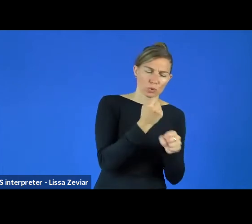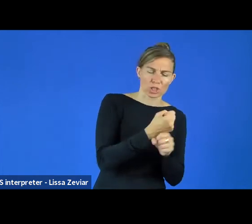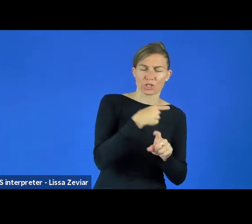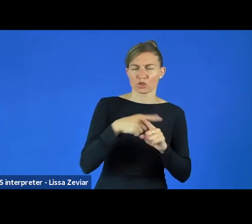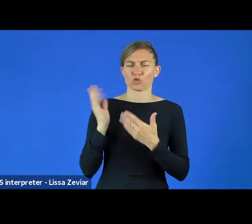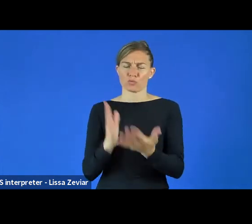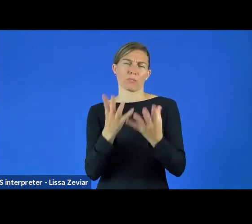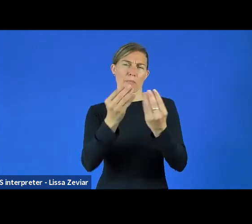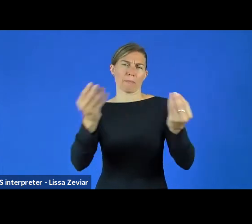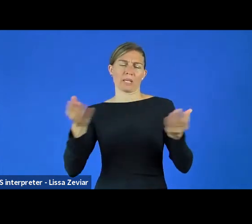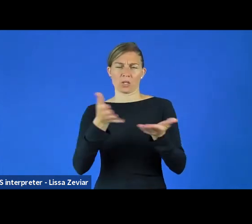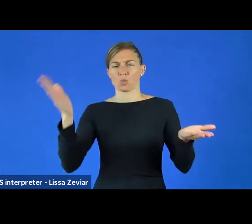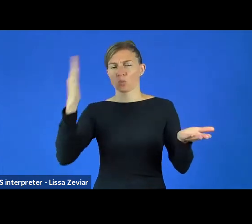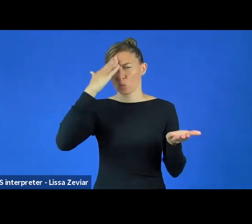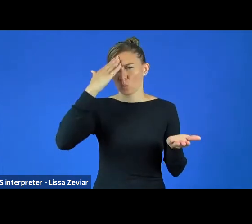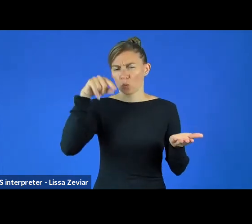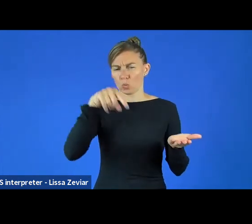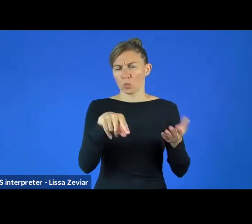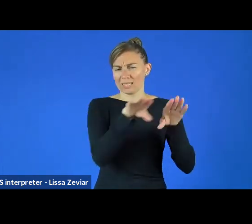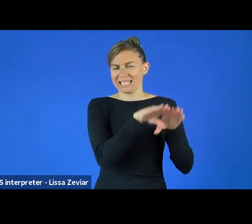And this is the first version of 2013.